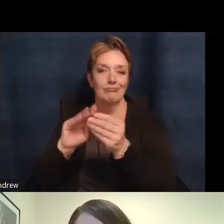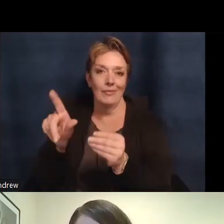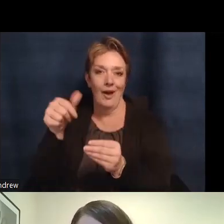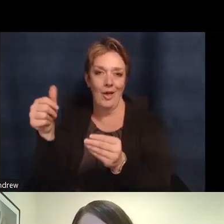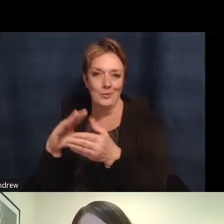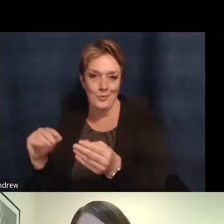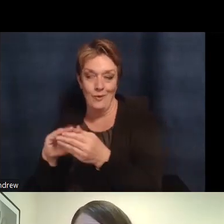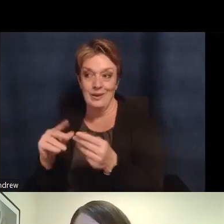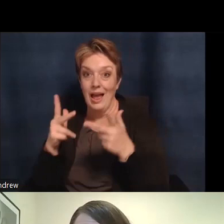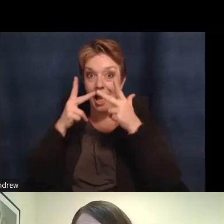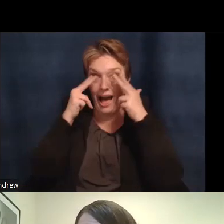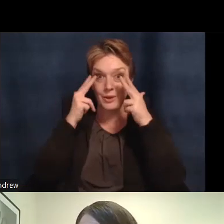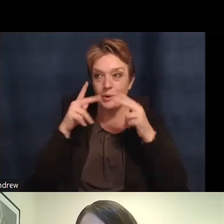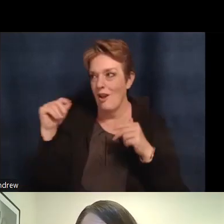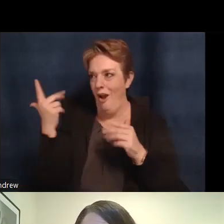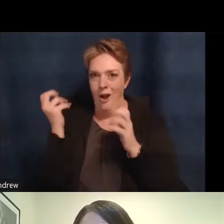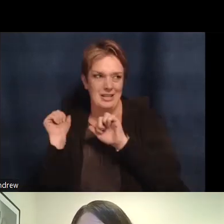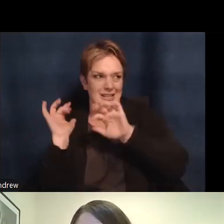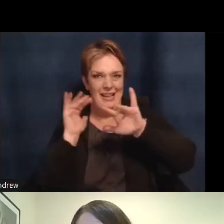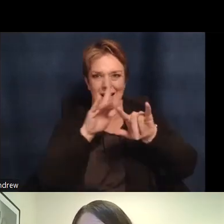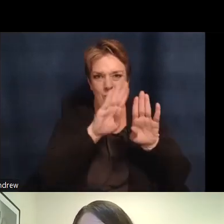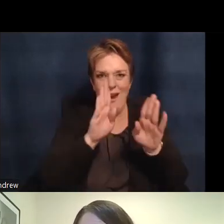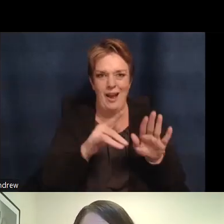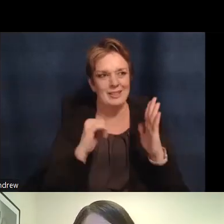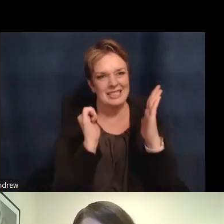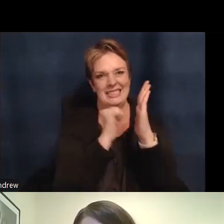everyone wanted to go to Miss O’Keeffe's house because she gave out the best treats.